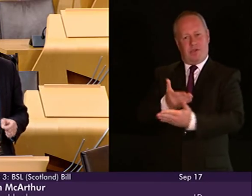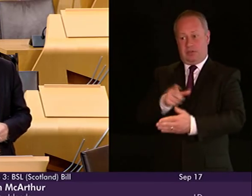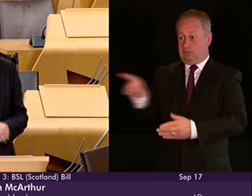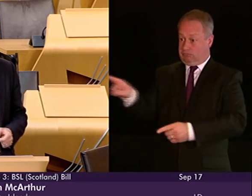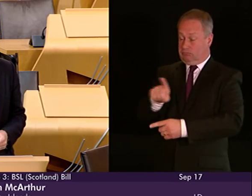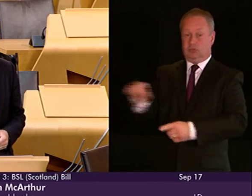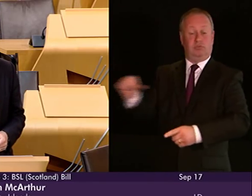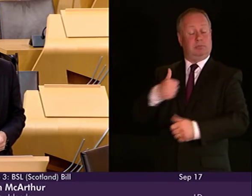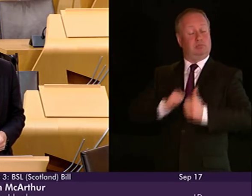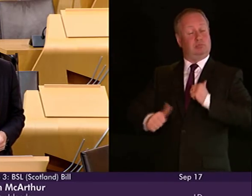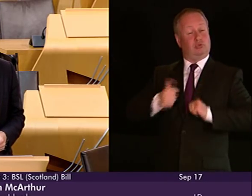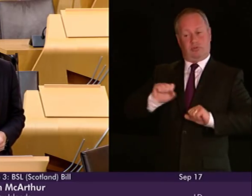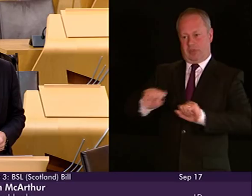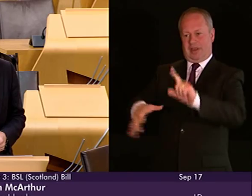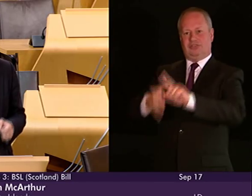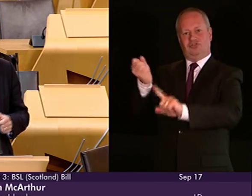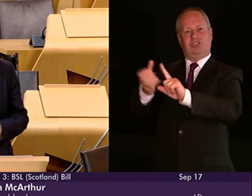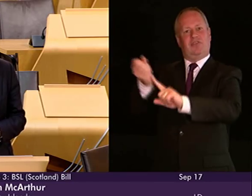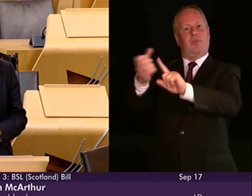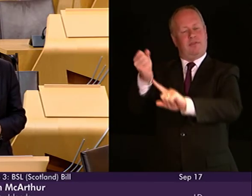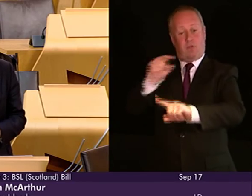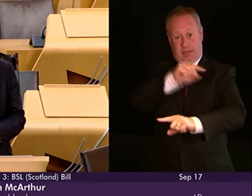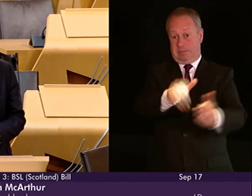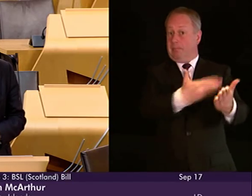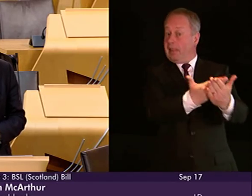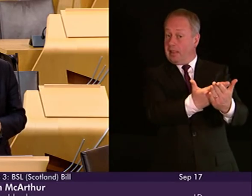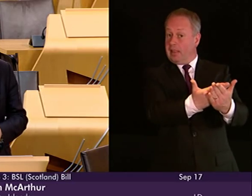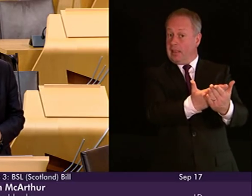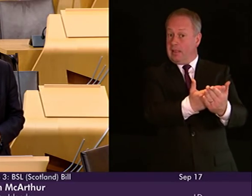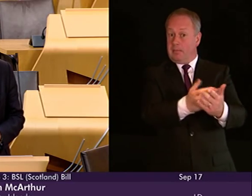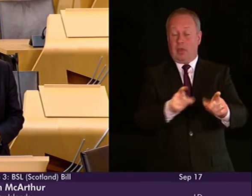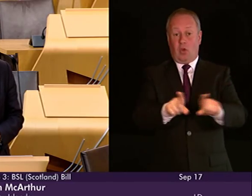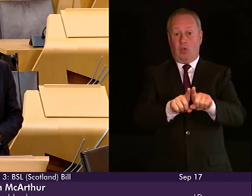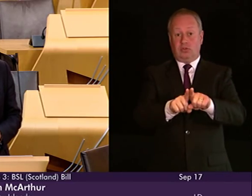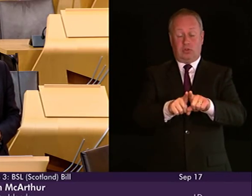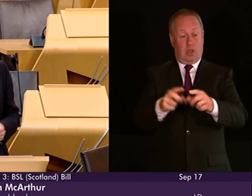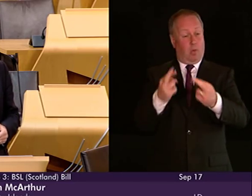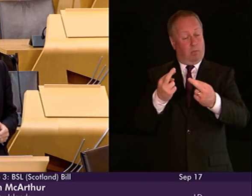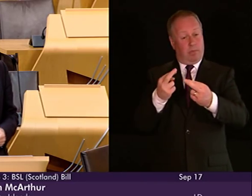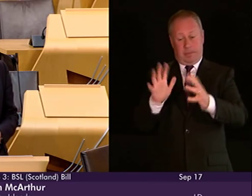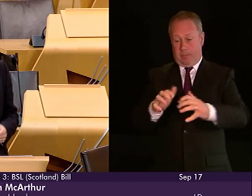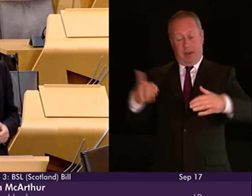achieved during the bill’s passage, and I hope that it will influence the manner in which we